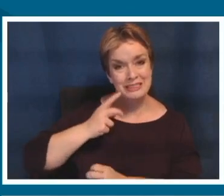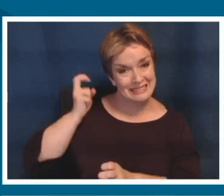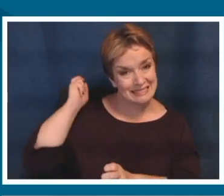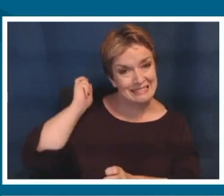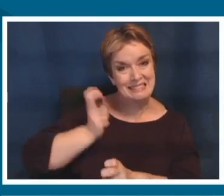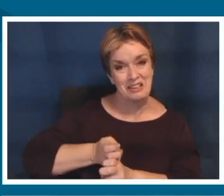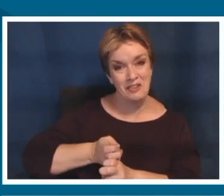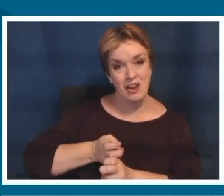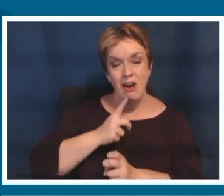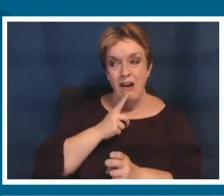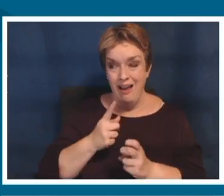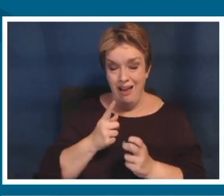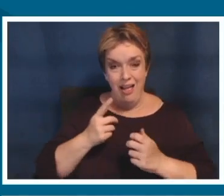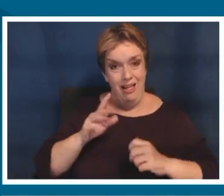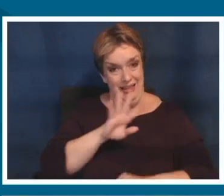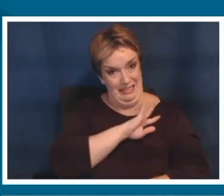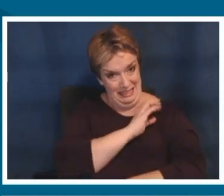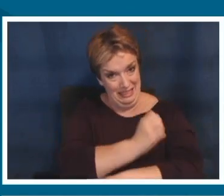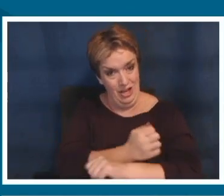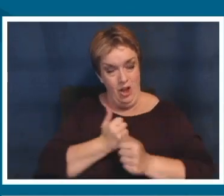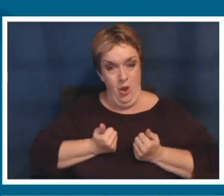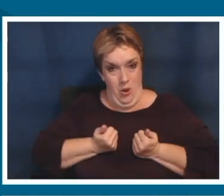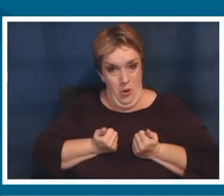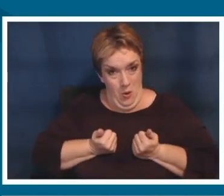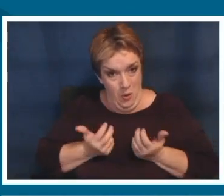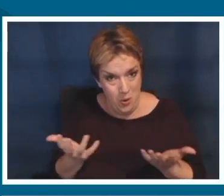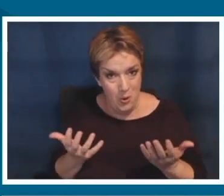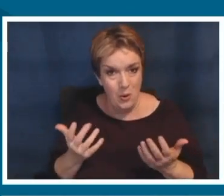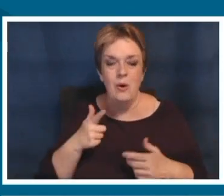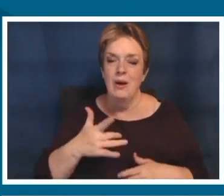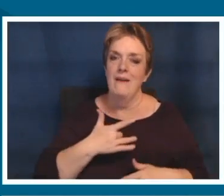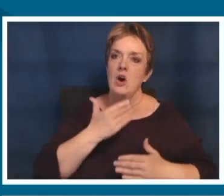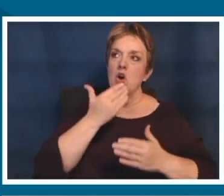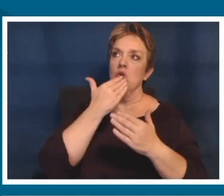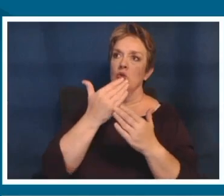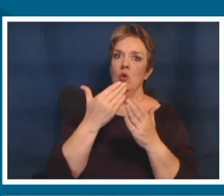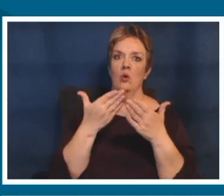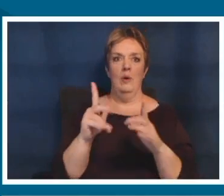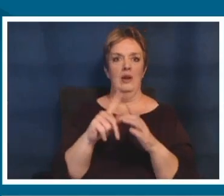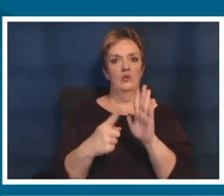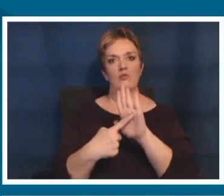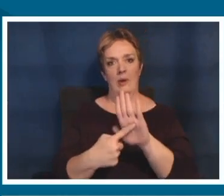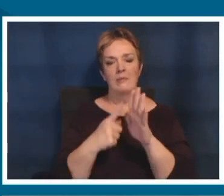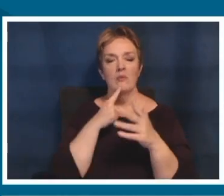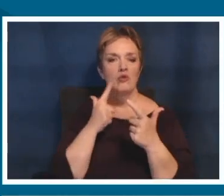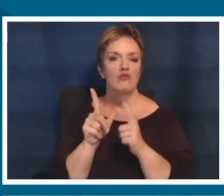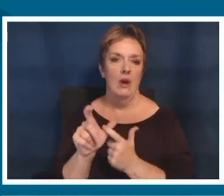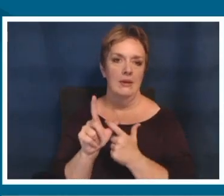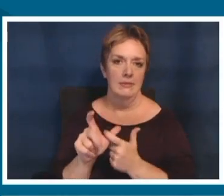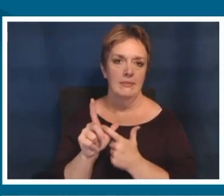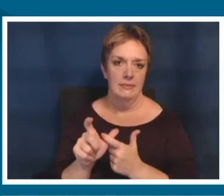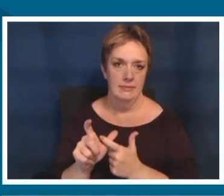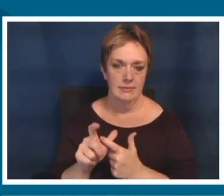and so they felt like running was a good way to represent that it reflected a challenge and then there was this layer